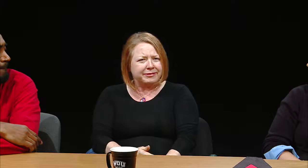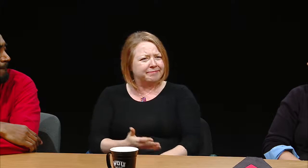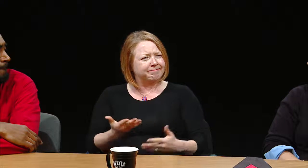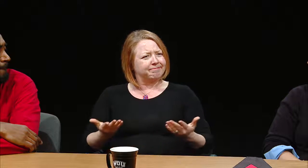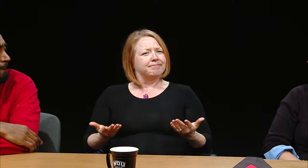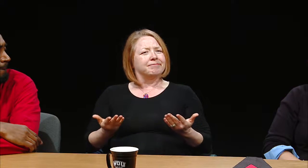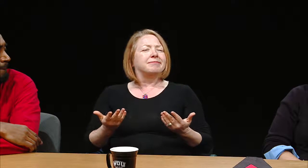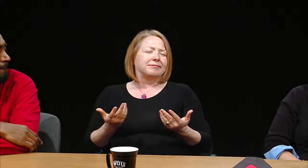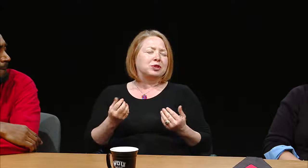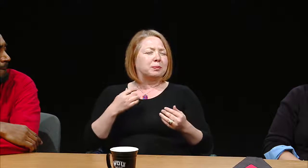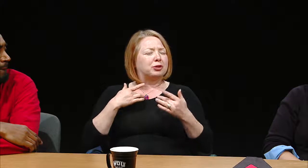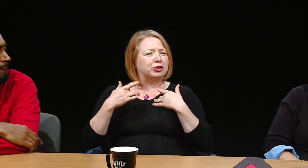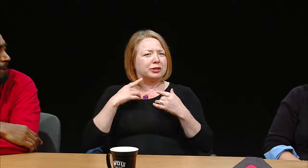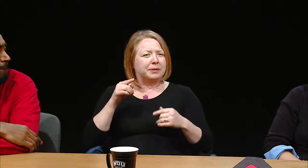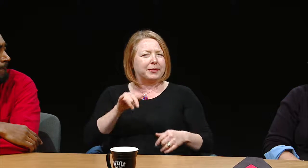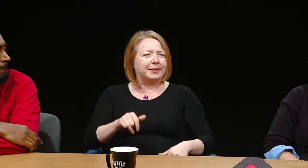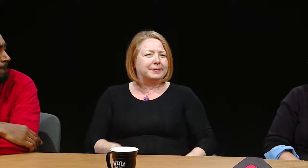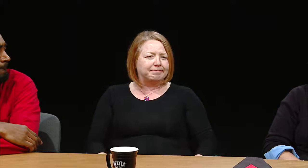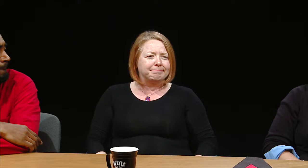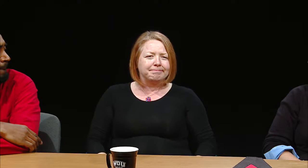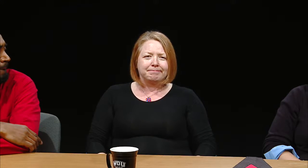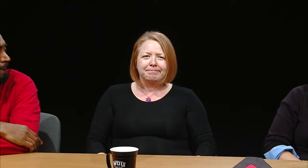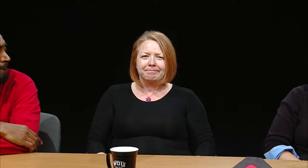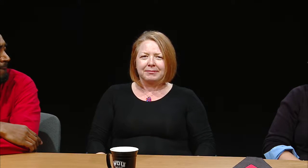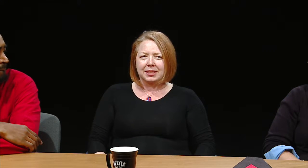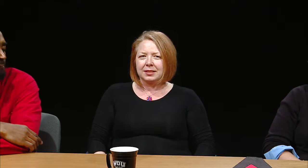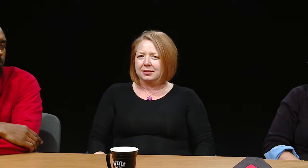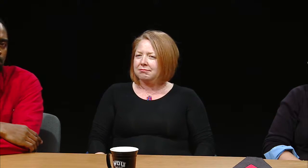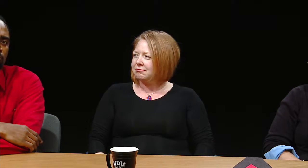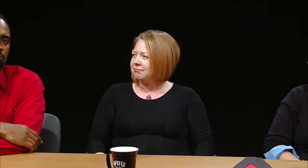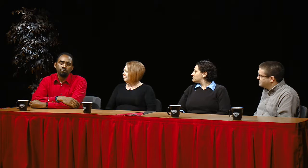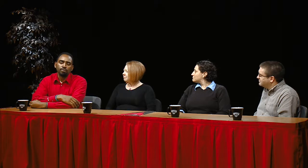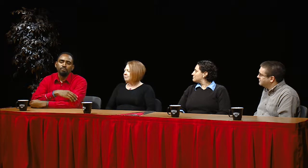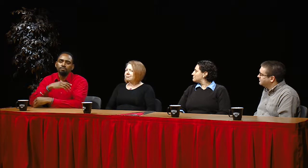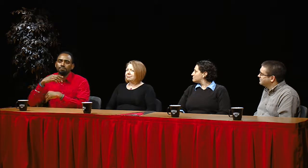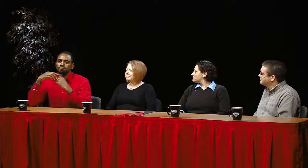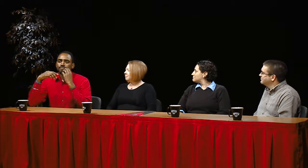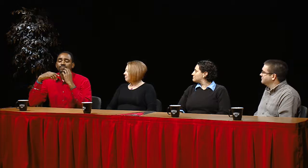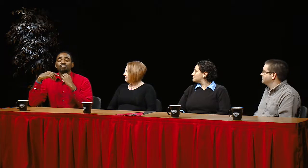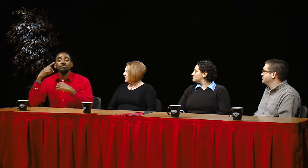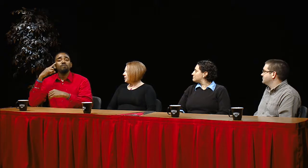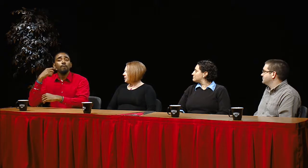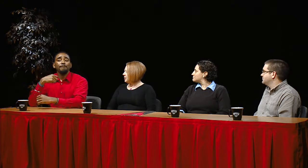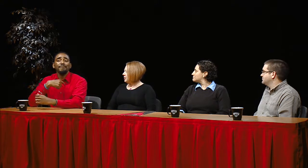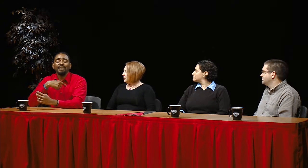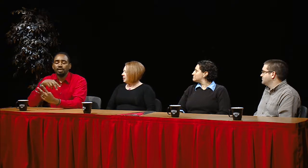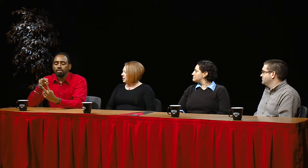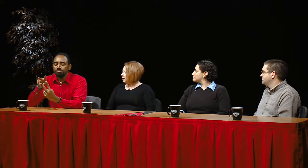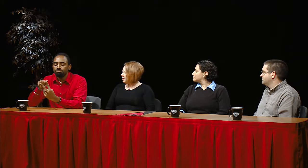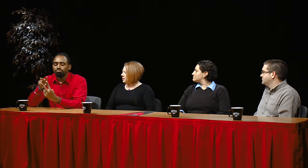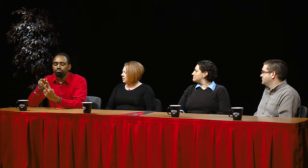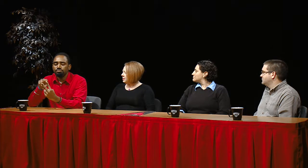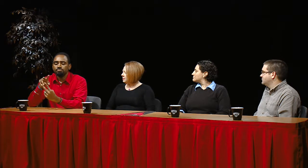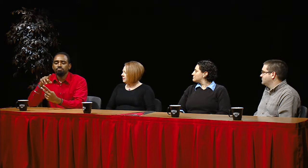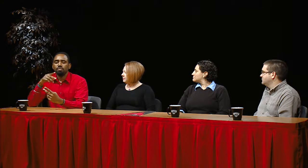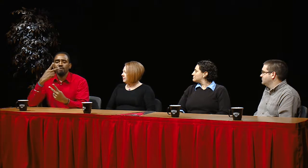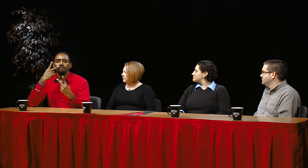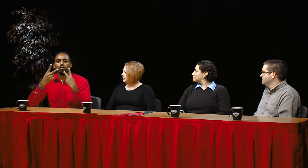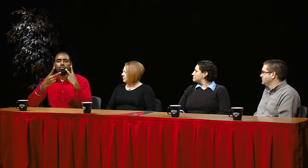Amara for YouTube videos, and Camtasia for really all other videos. I would say those are our tools.